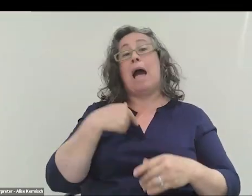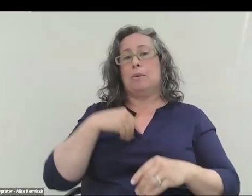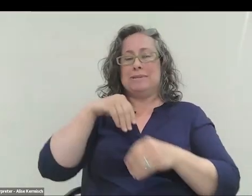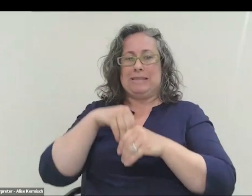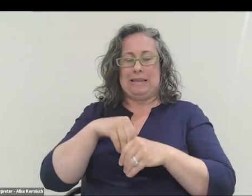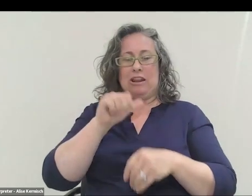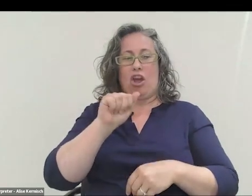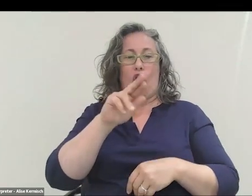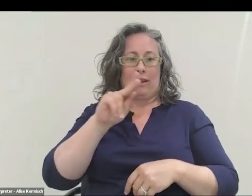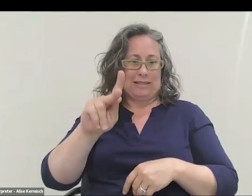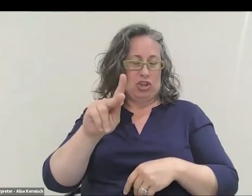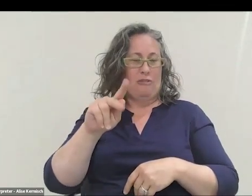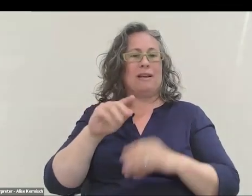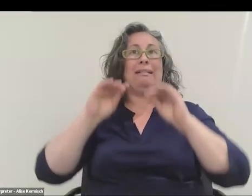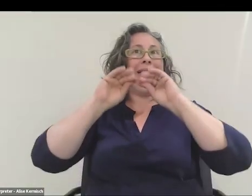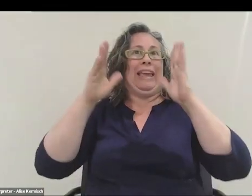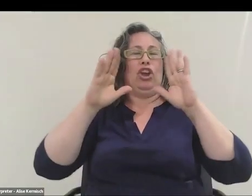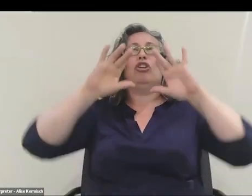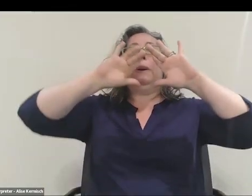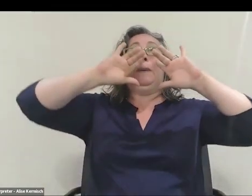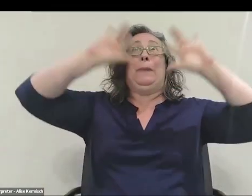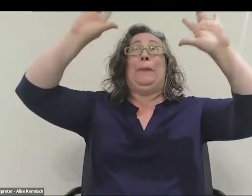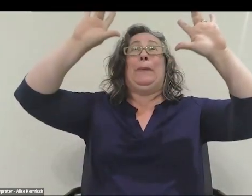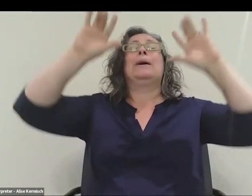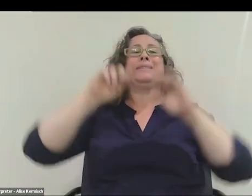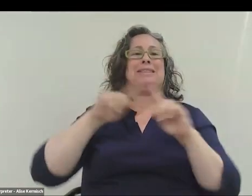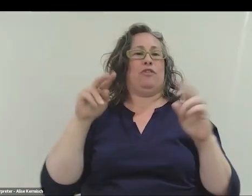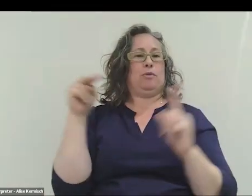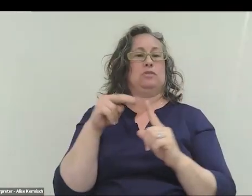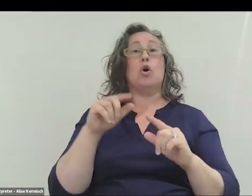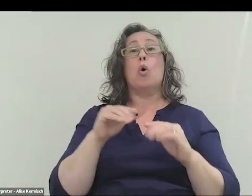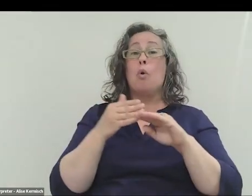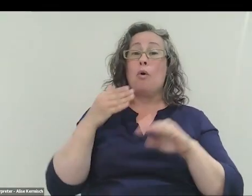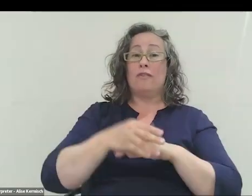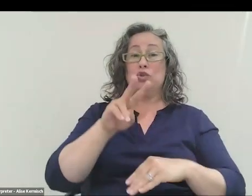and it was clear, so you get a different perspective. Over 2,500 people joined this live event